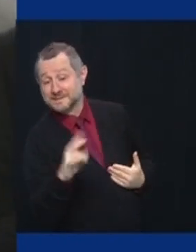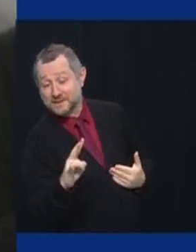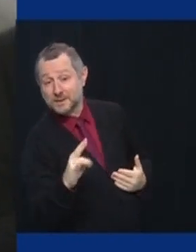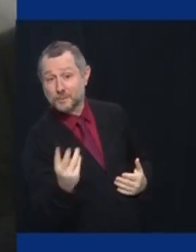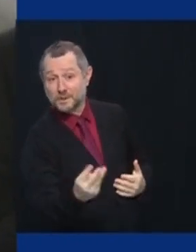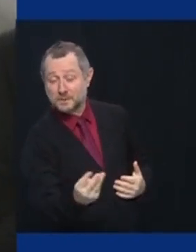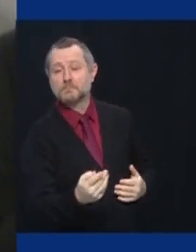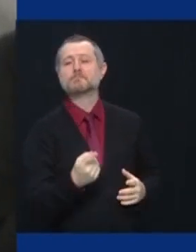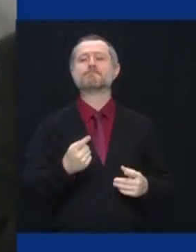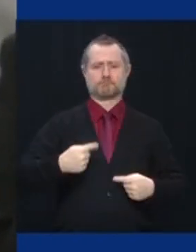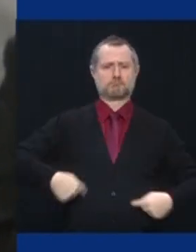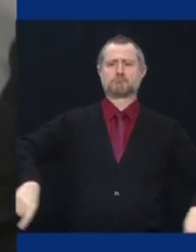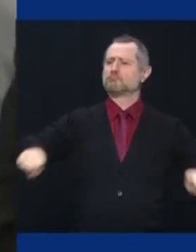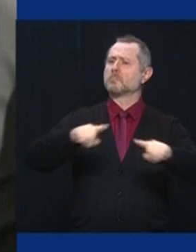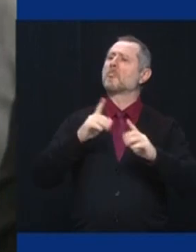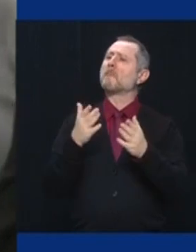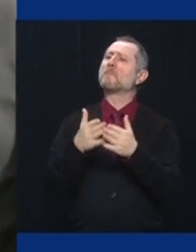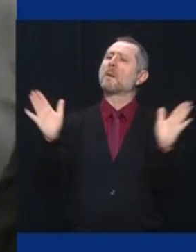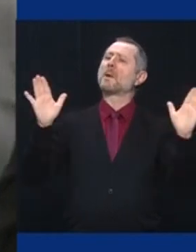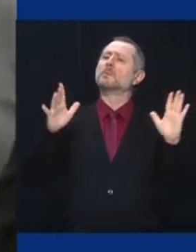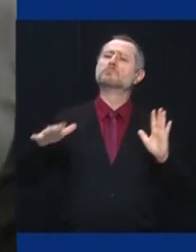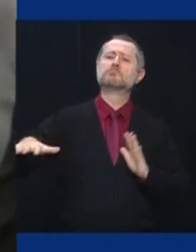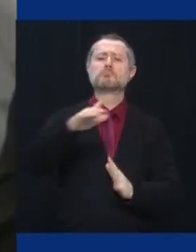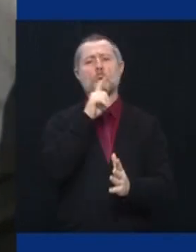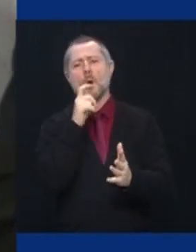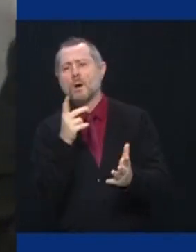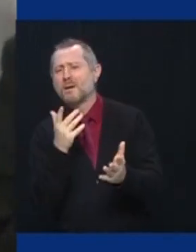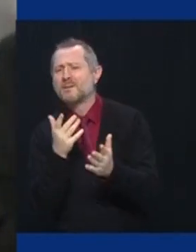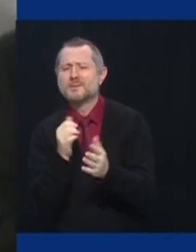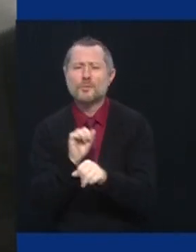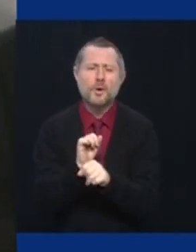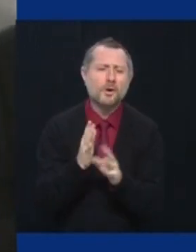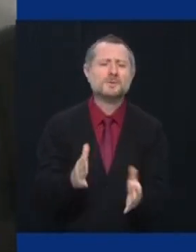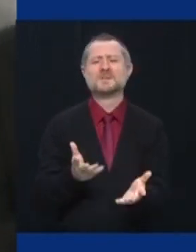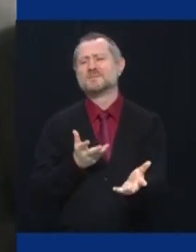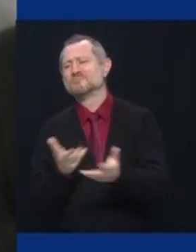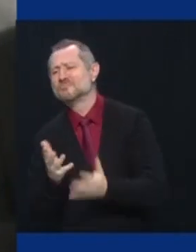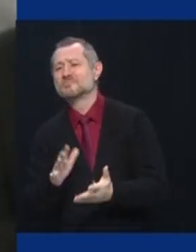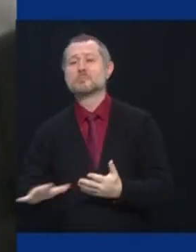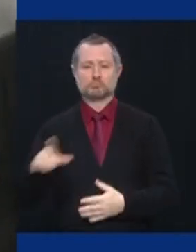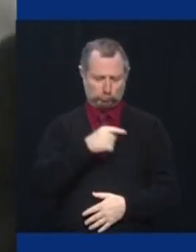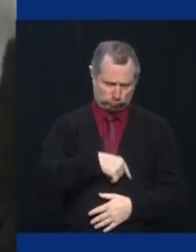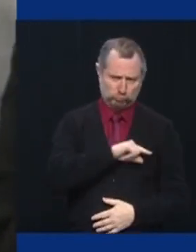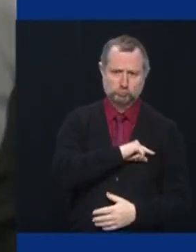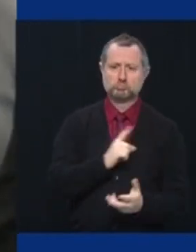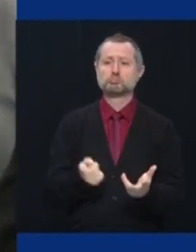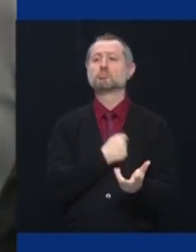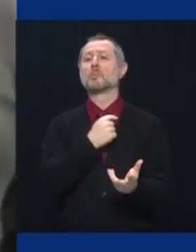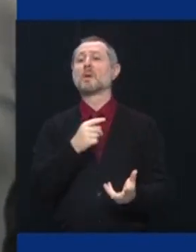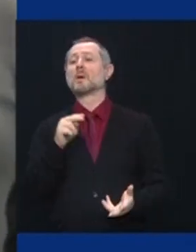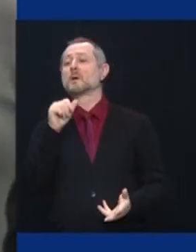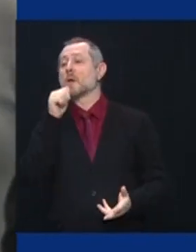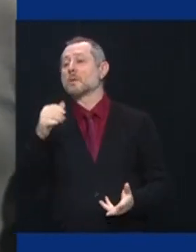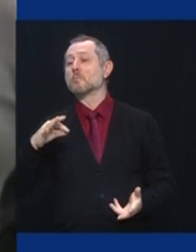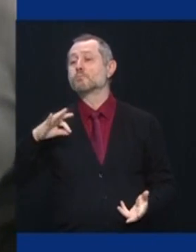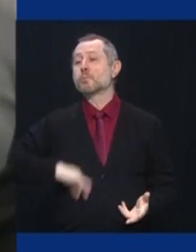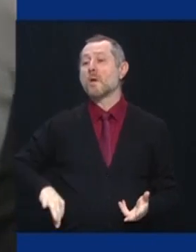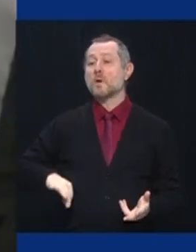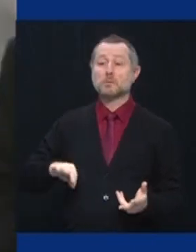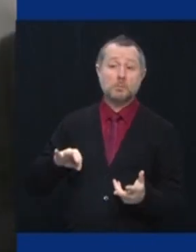ALSO ON MARCH 17th, NEXT WEDNESDAY, THE PUBLIC FACING, PUBLIC EMPLOYEES WILL ALSO BE